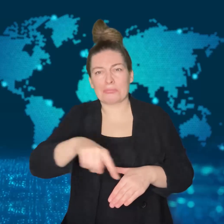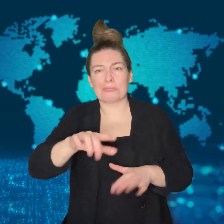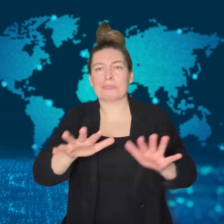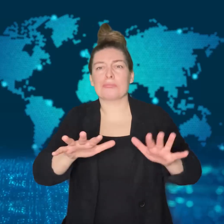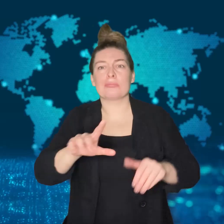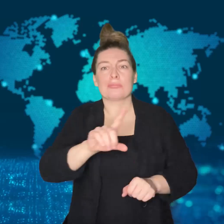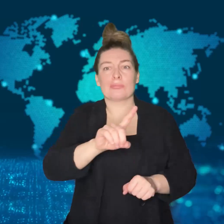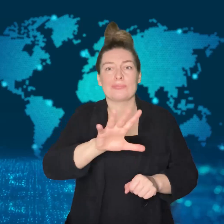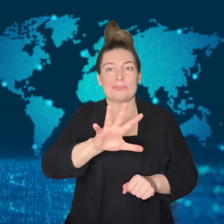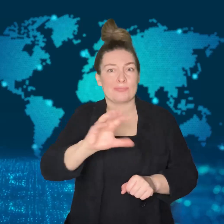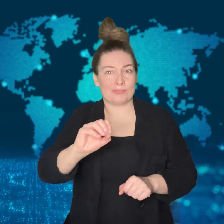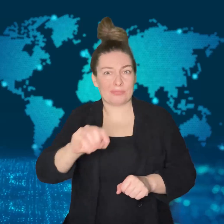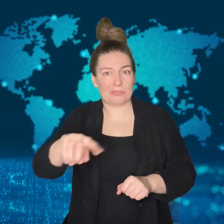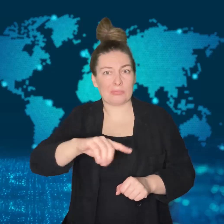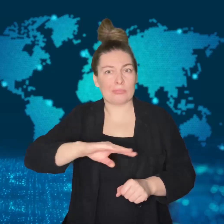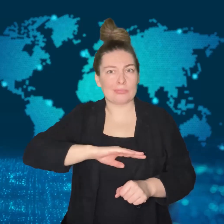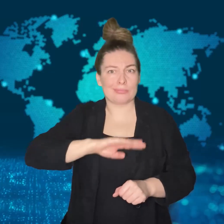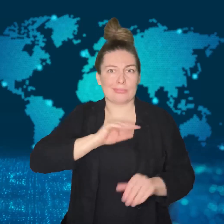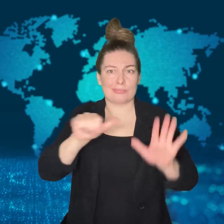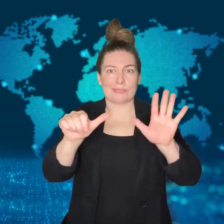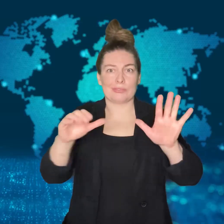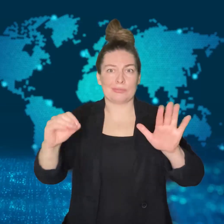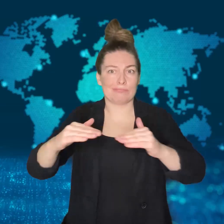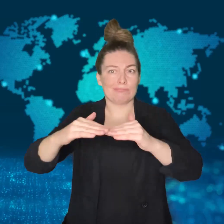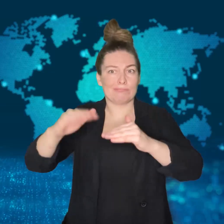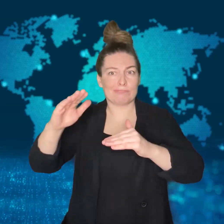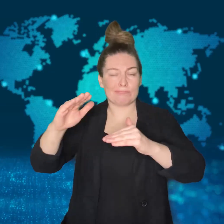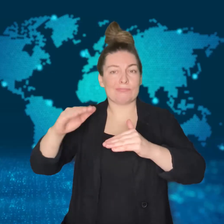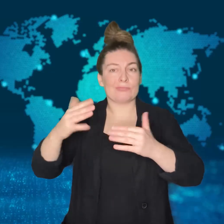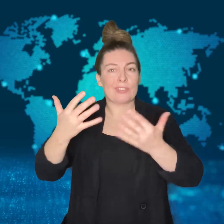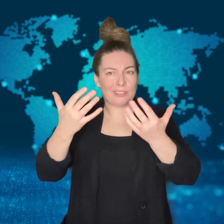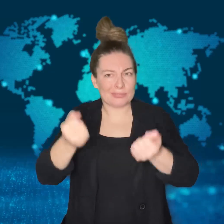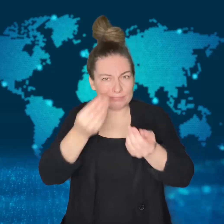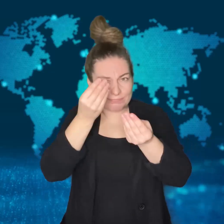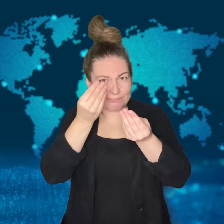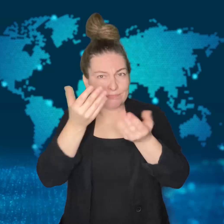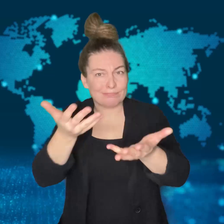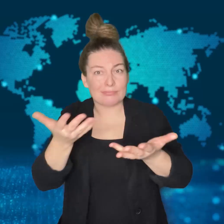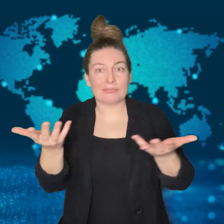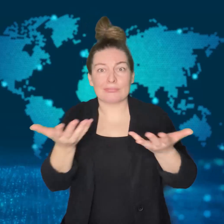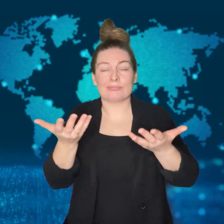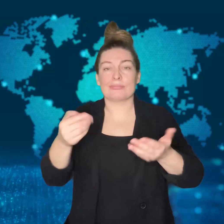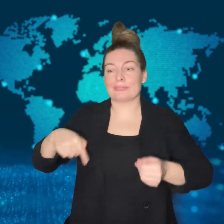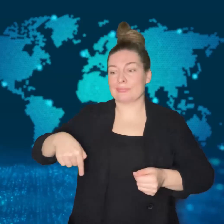and threw them into the sea.